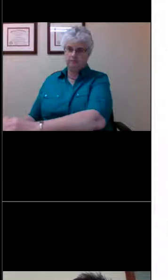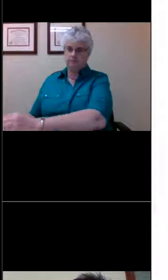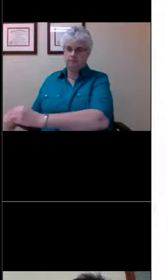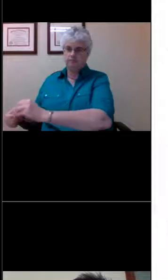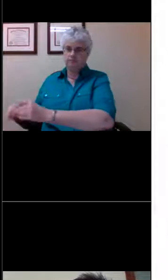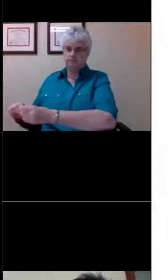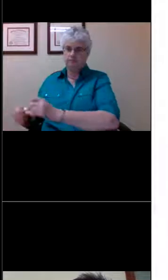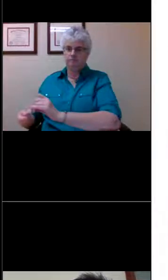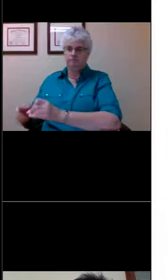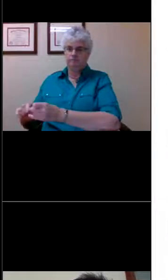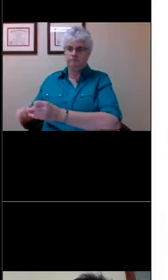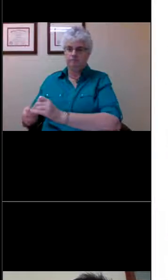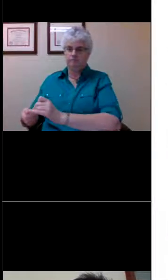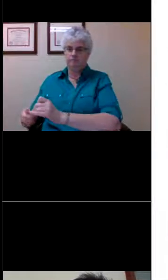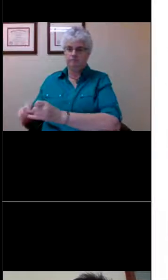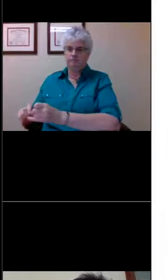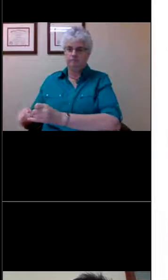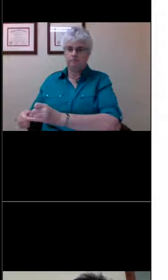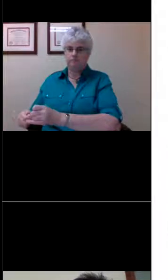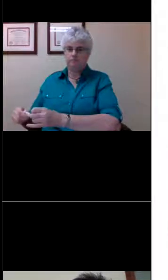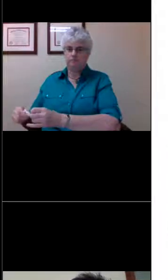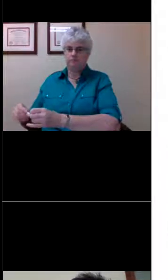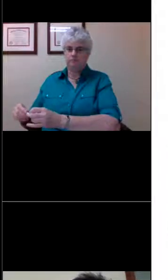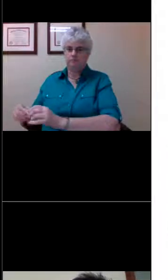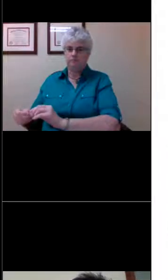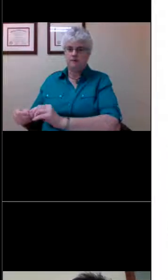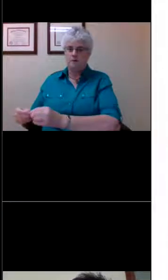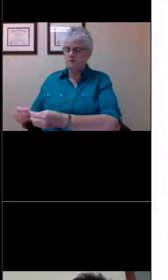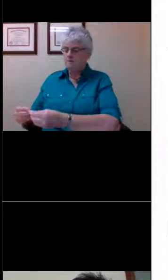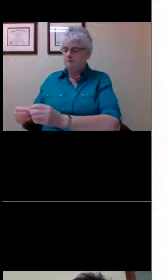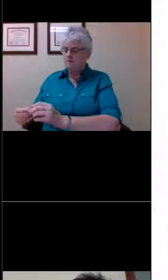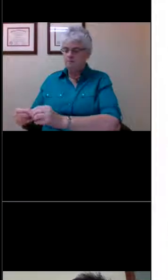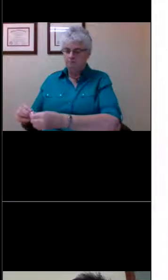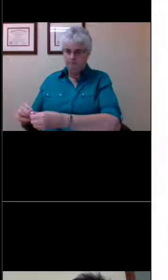this presentation today we will be stopping to take some time to address